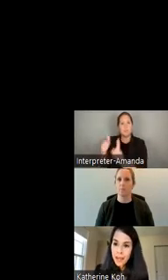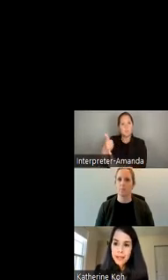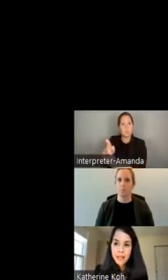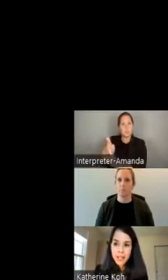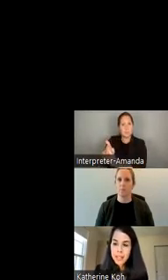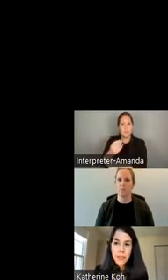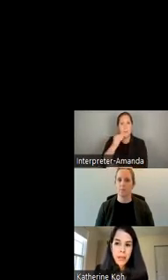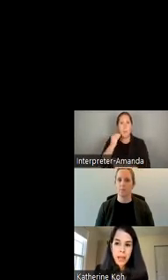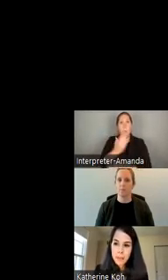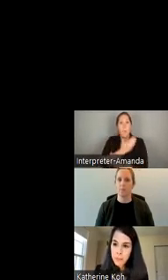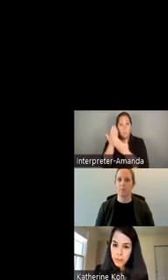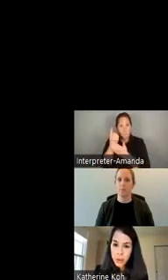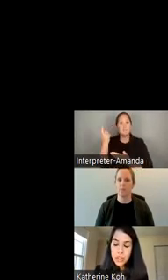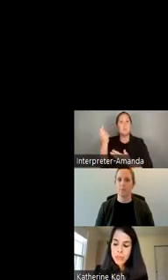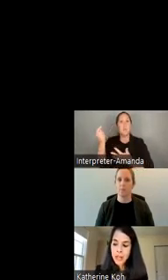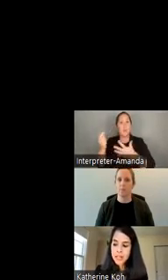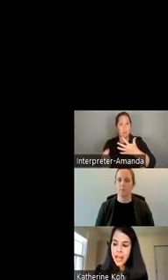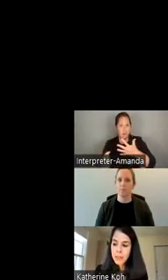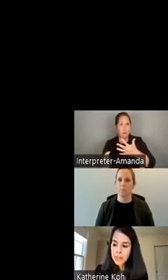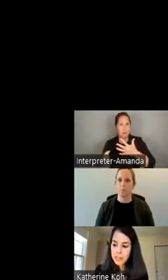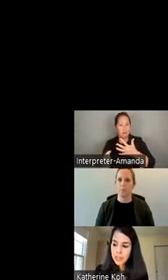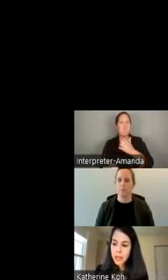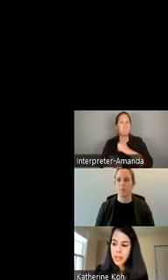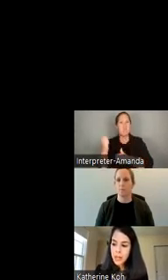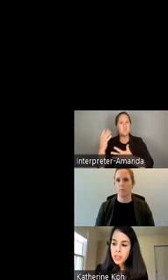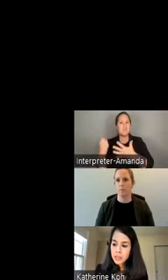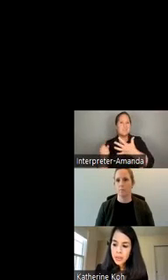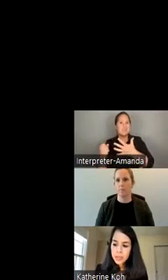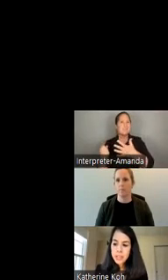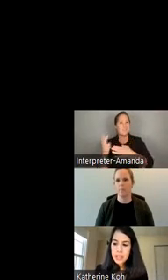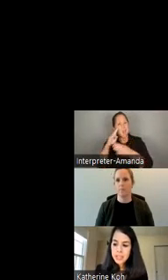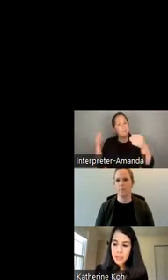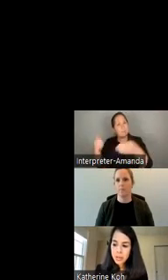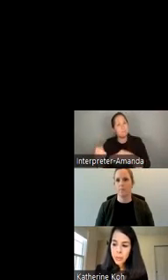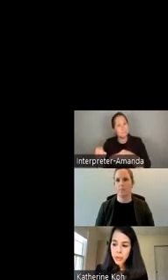of that database that had largely been untapped and so we looked at homelessness as a self-report